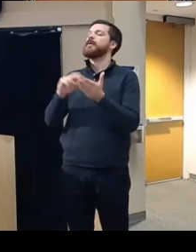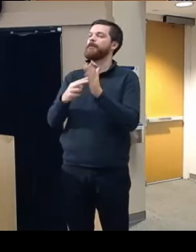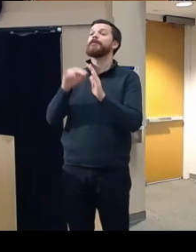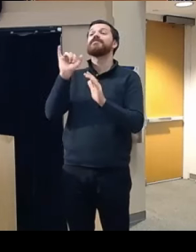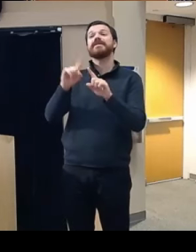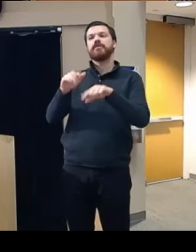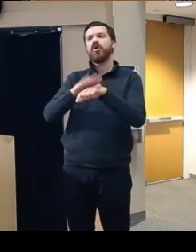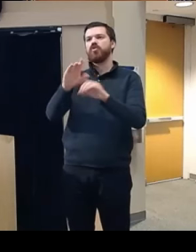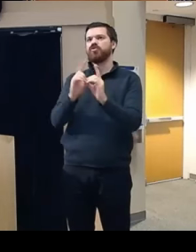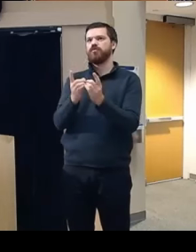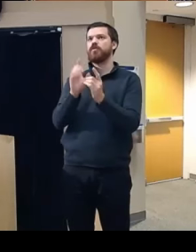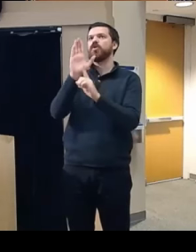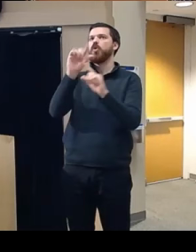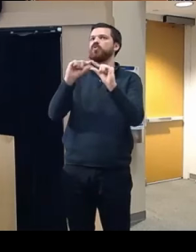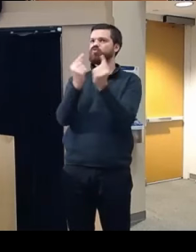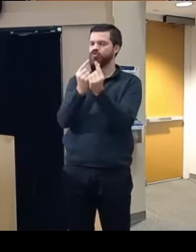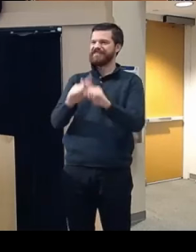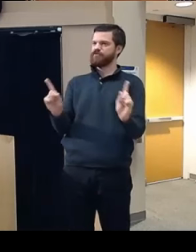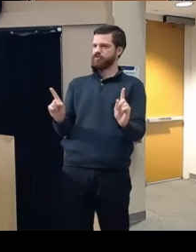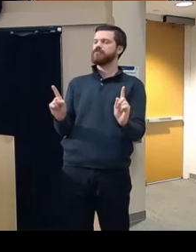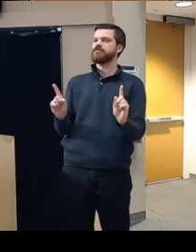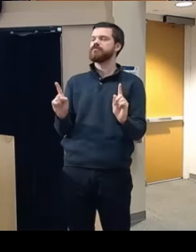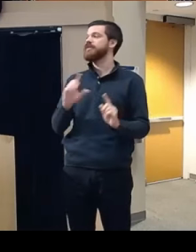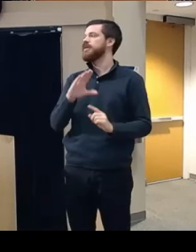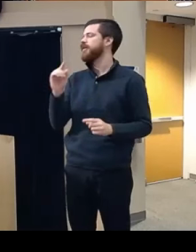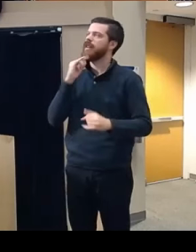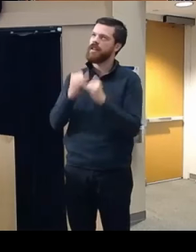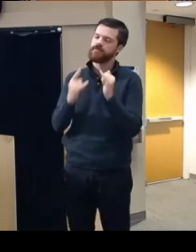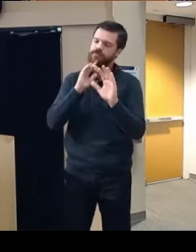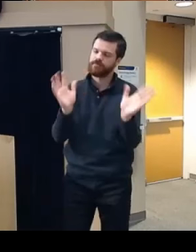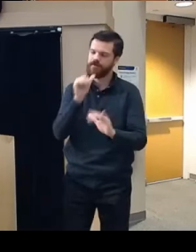piece that would look different for you and the last thing the not last thing but one thing that